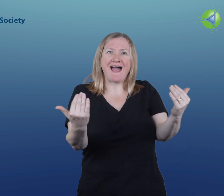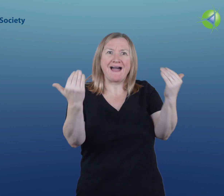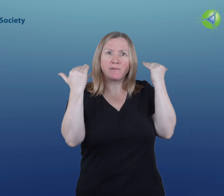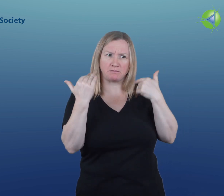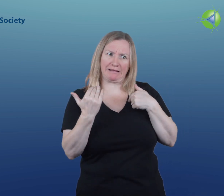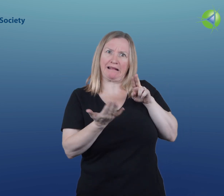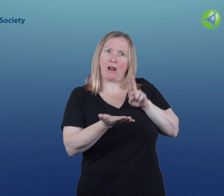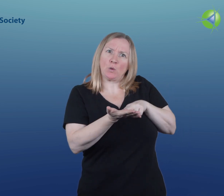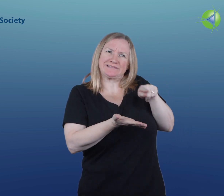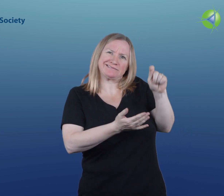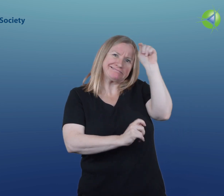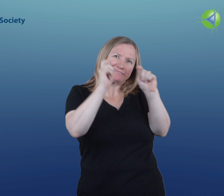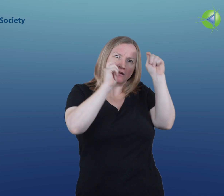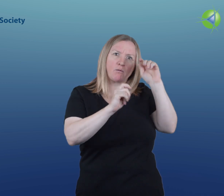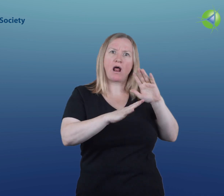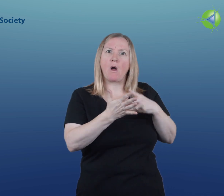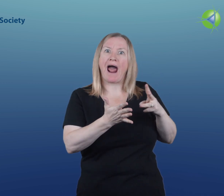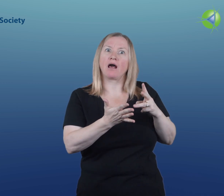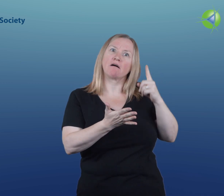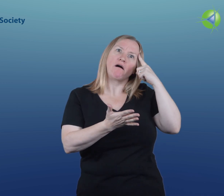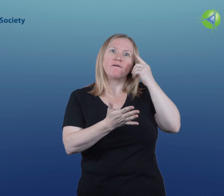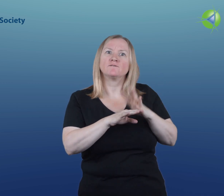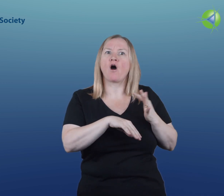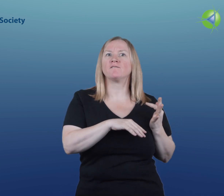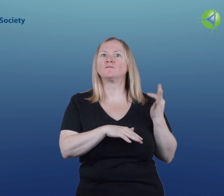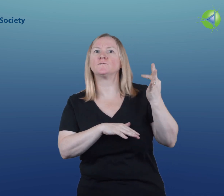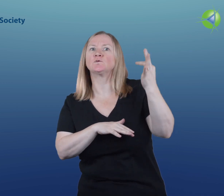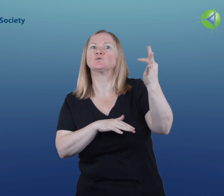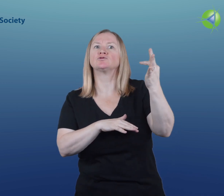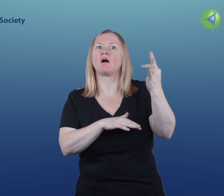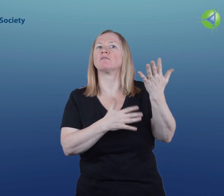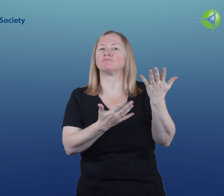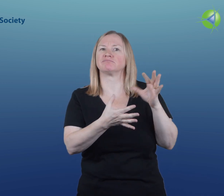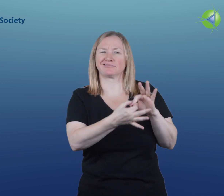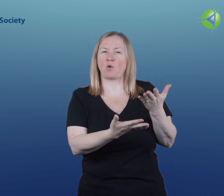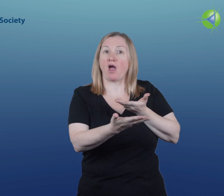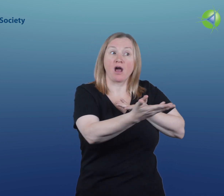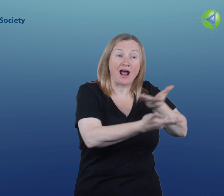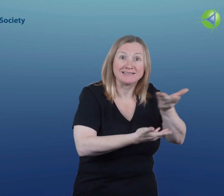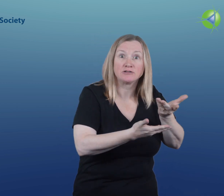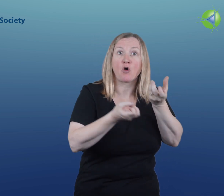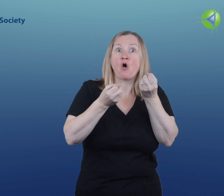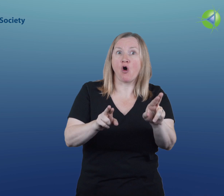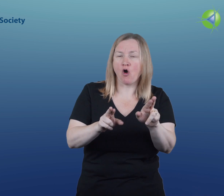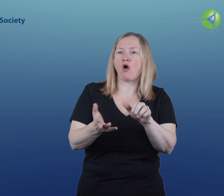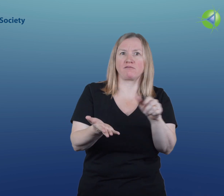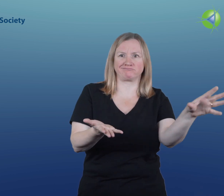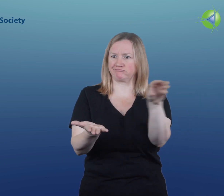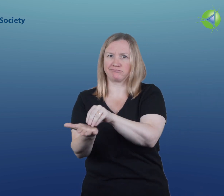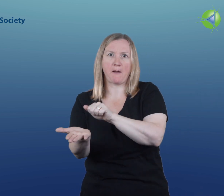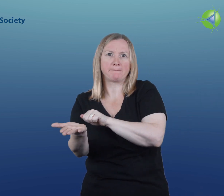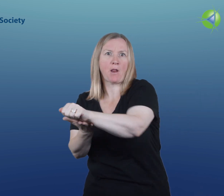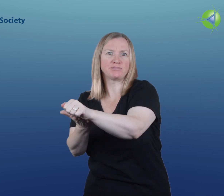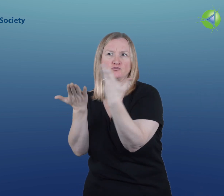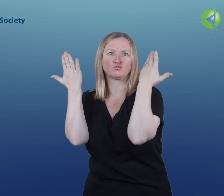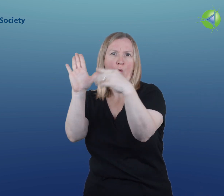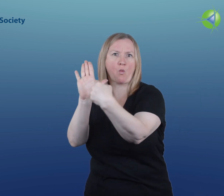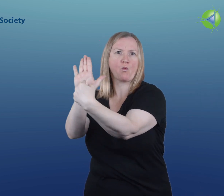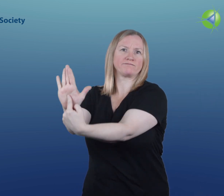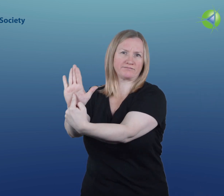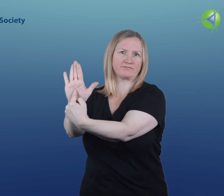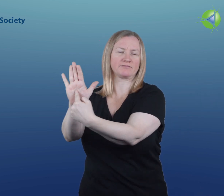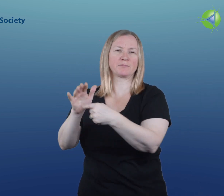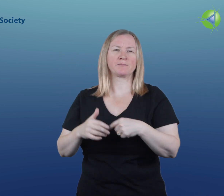considered when forming the basis for any future consultation(s) or publication.